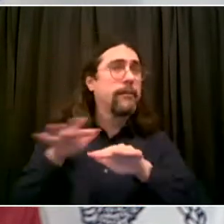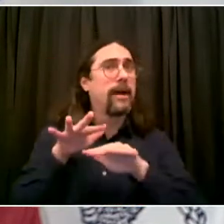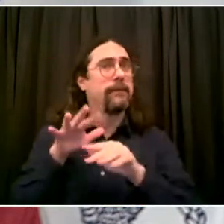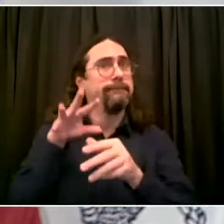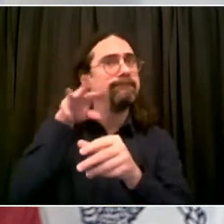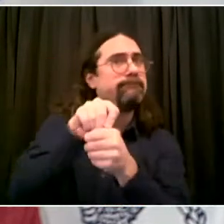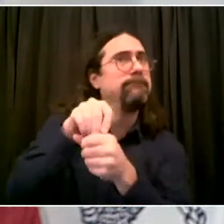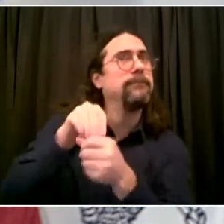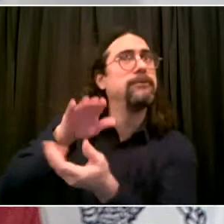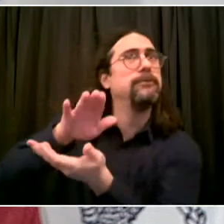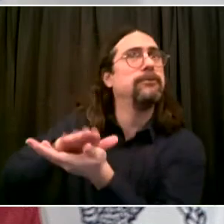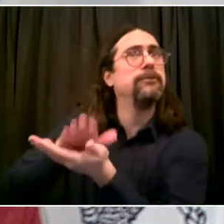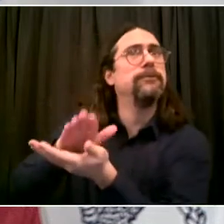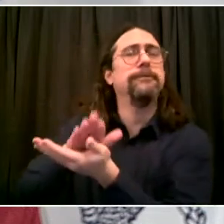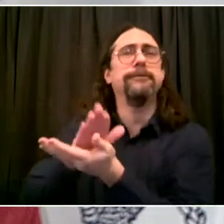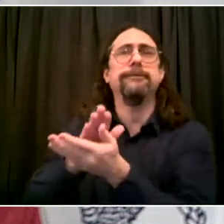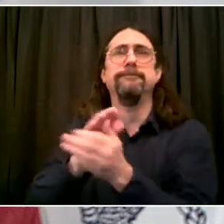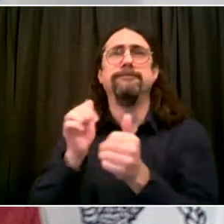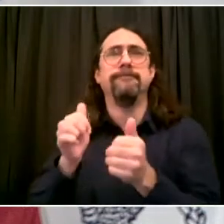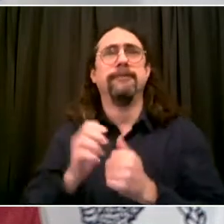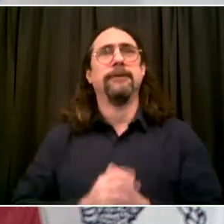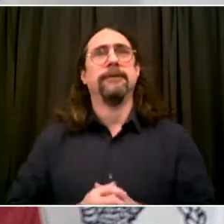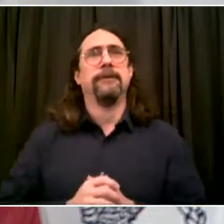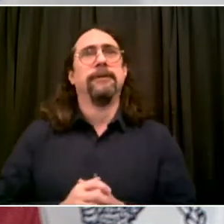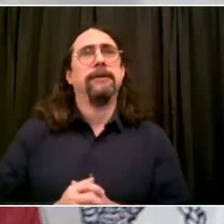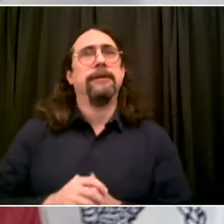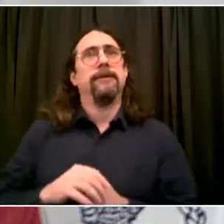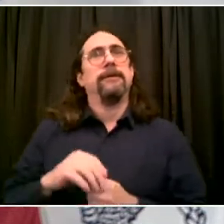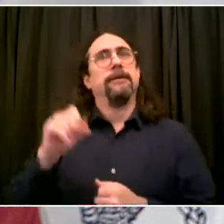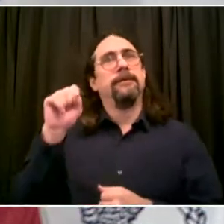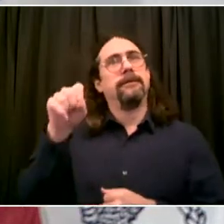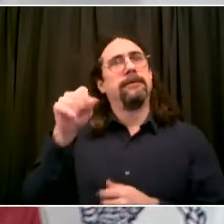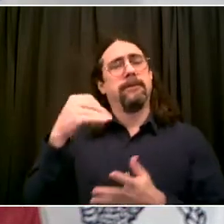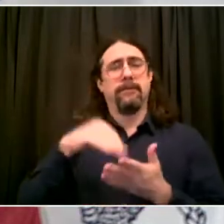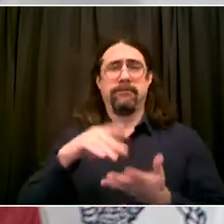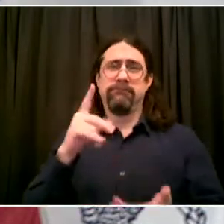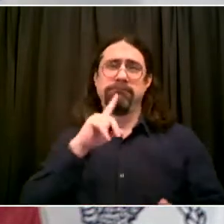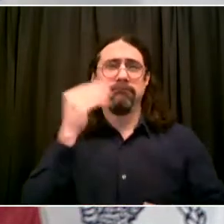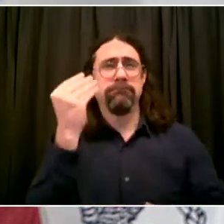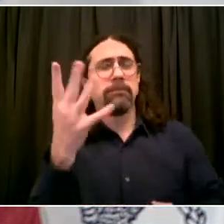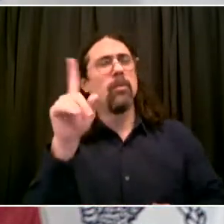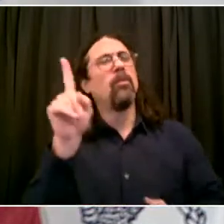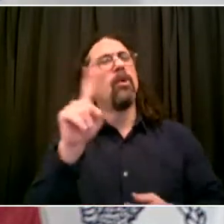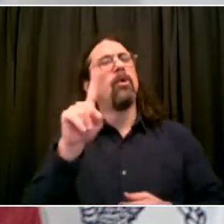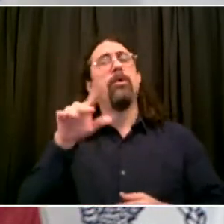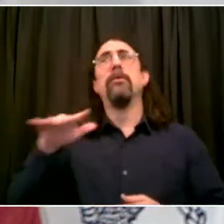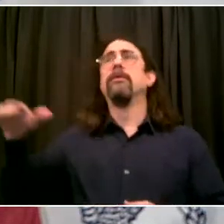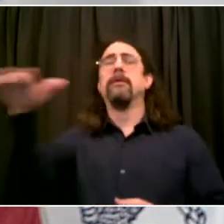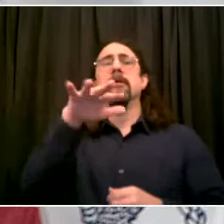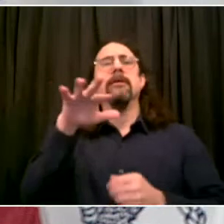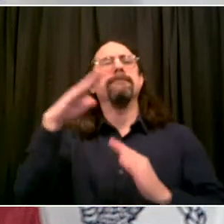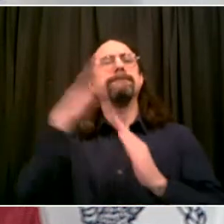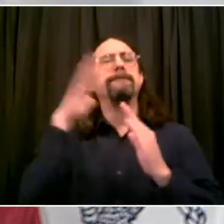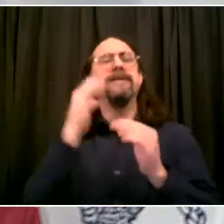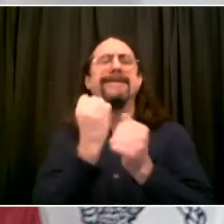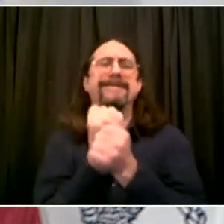AT THE DEPARTMENT OF EDUCATION WAS BELIEVED ALL ALONG, NO MATTER HOW BIG THE CHALLENGES WE WOULD OVERCOME IT.